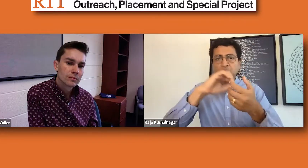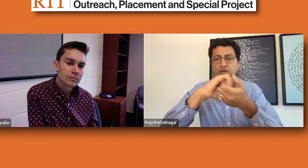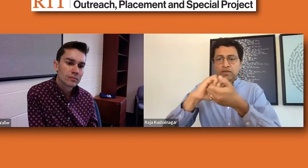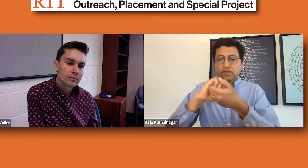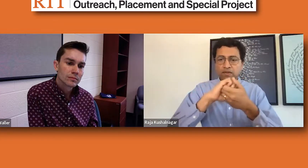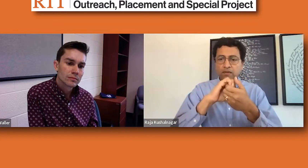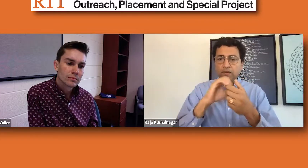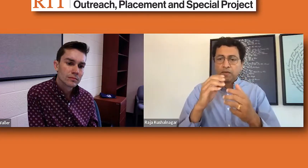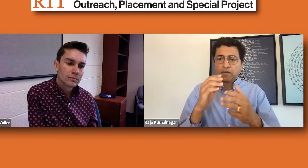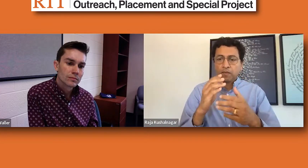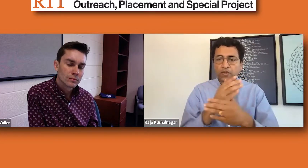So I wanted to be additive